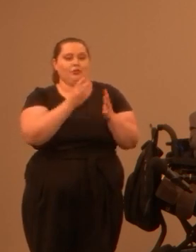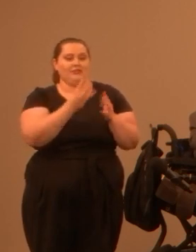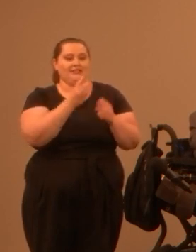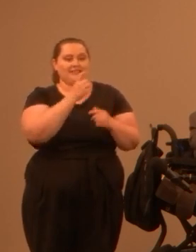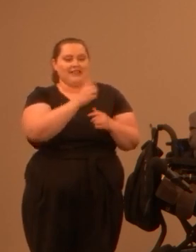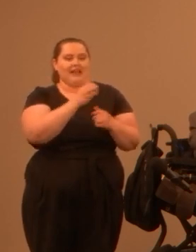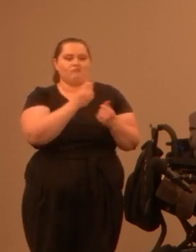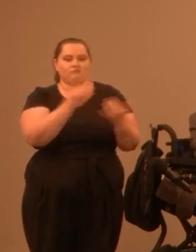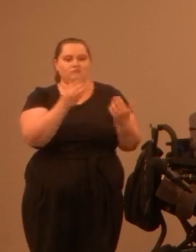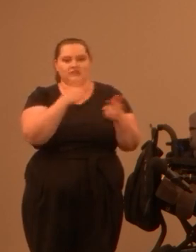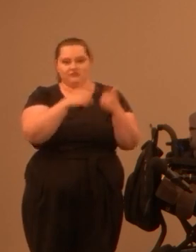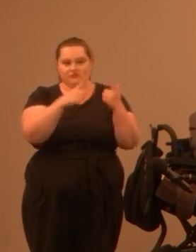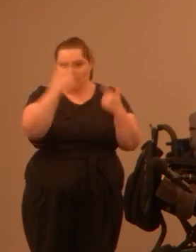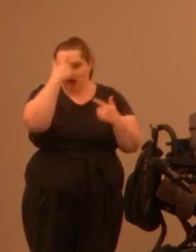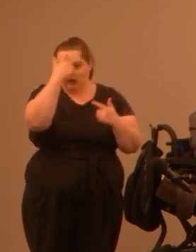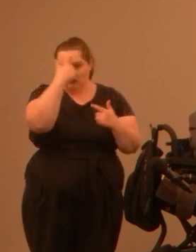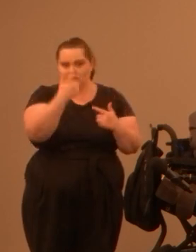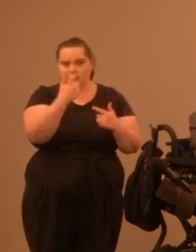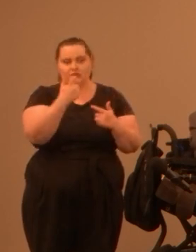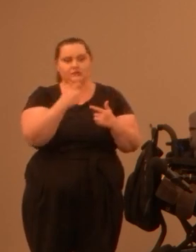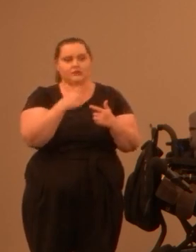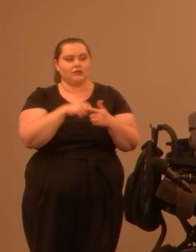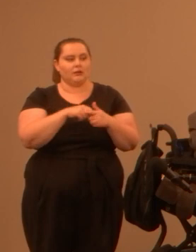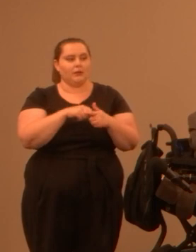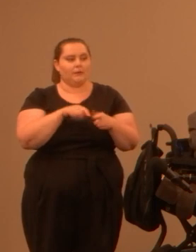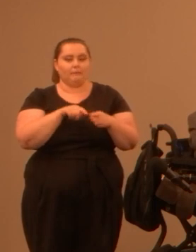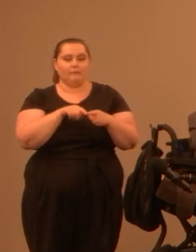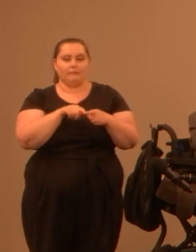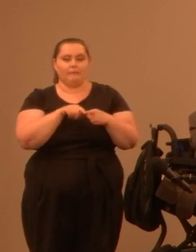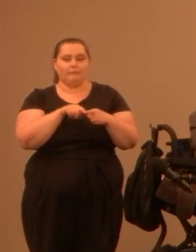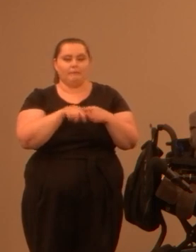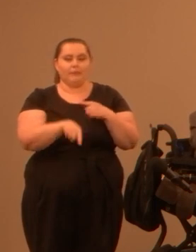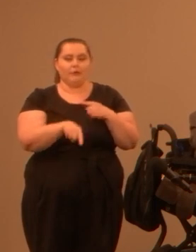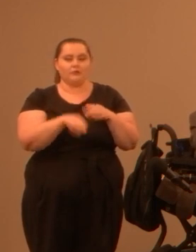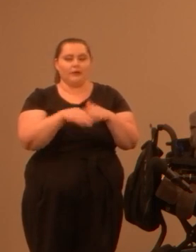most of you know about the WCAG requirements for content, but there are